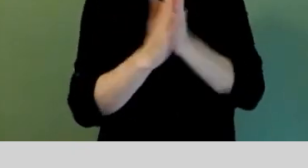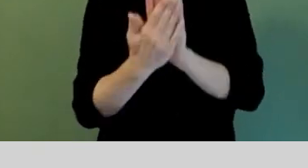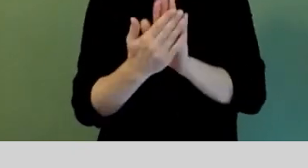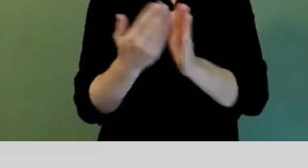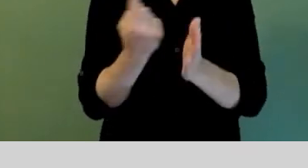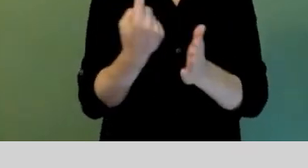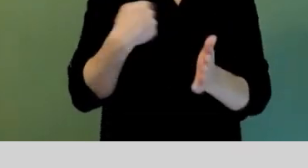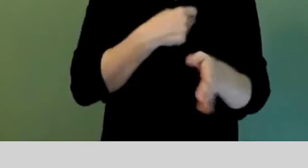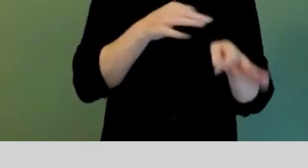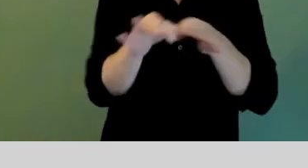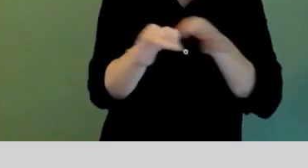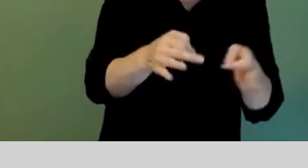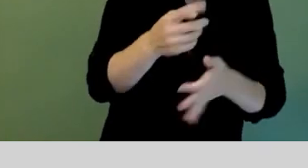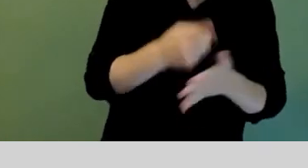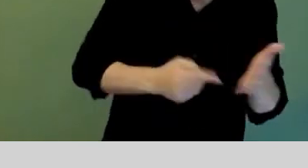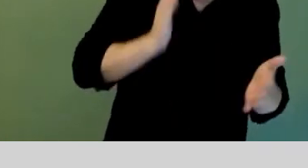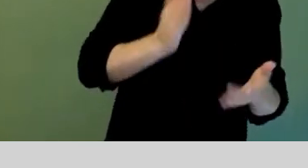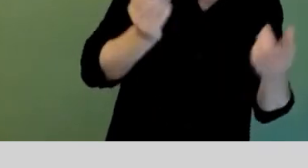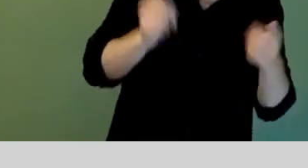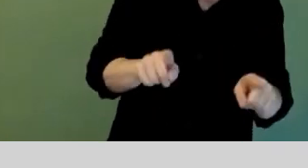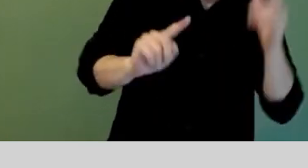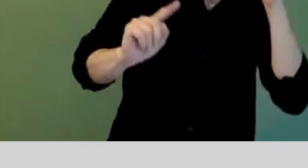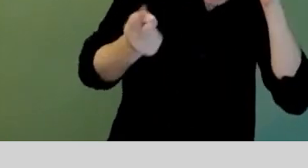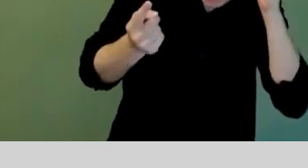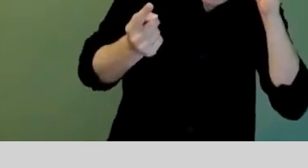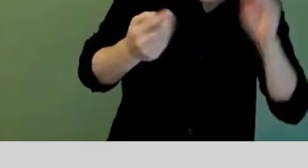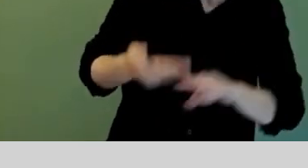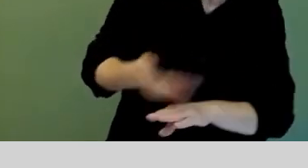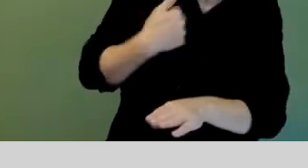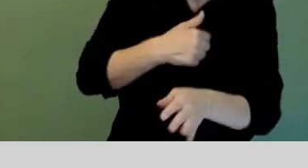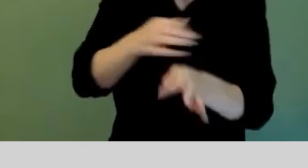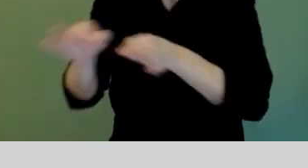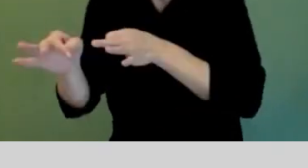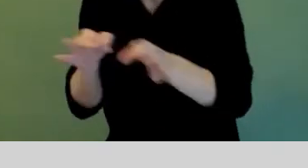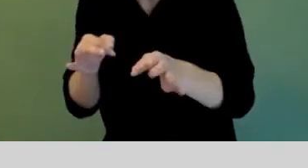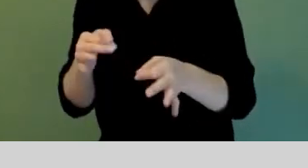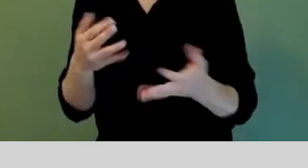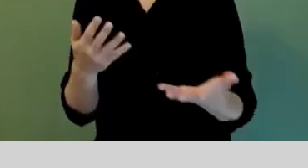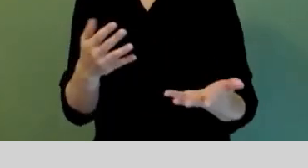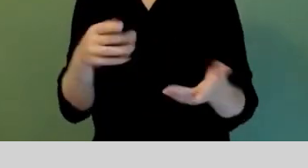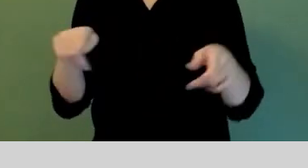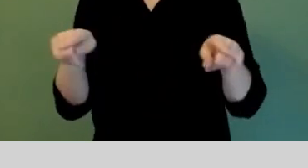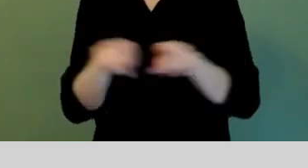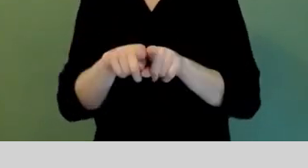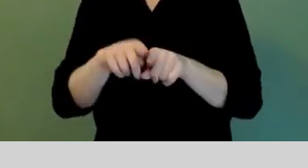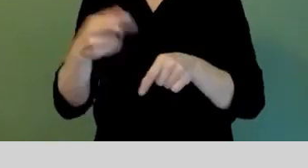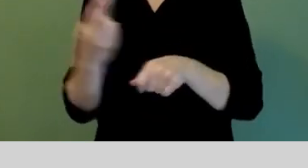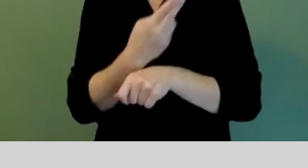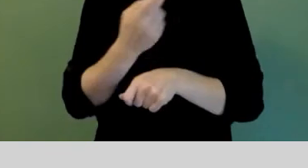before we define it in exactly the way that we would with a single line lambda expression.